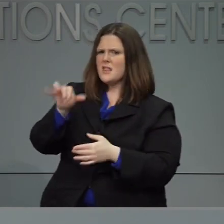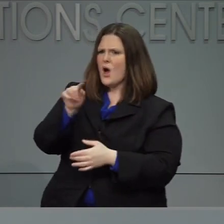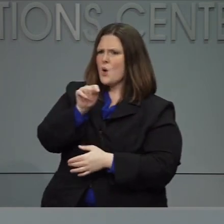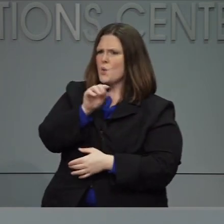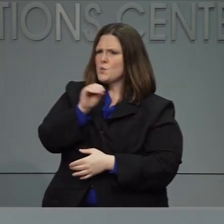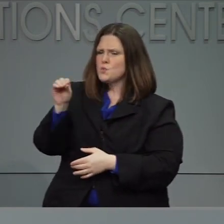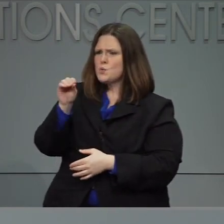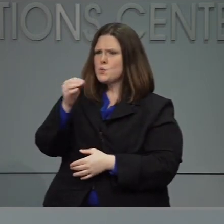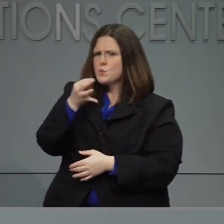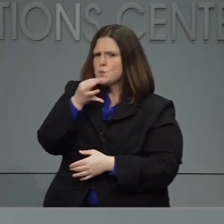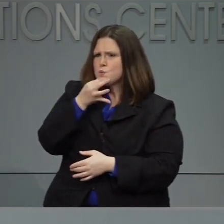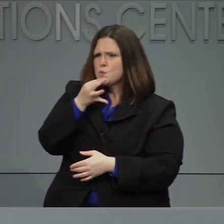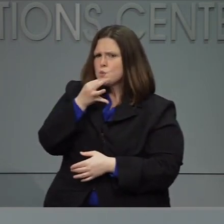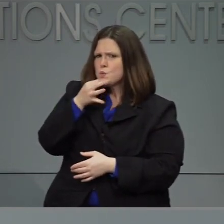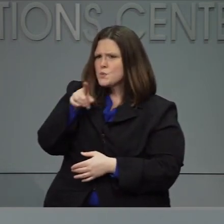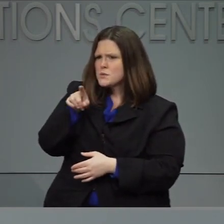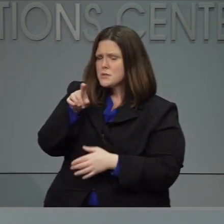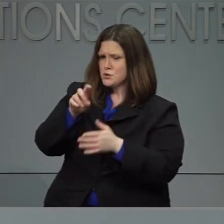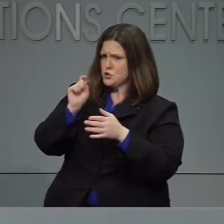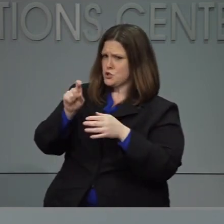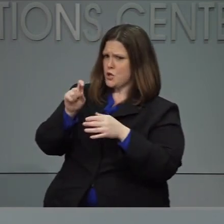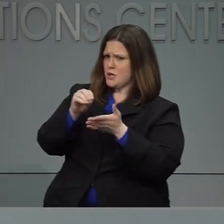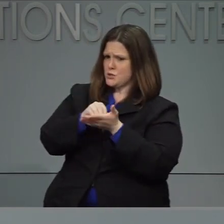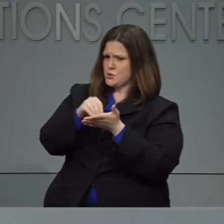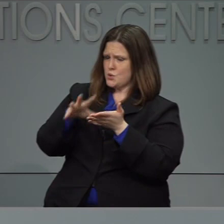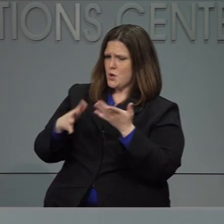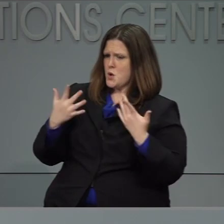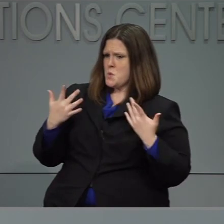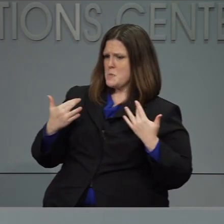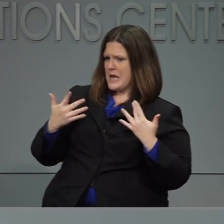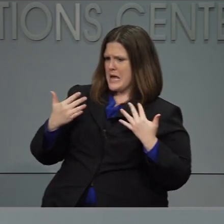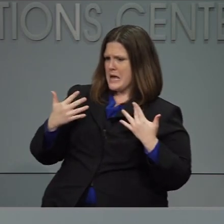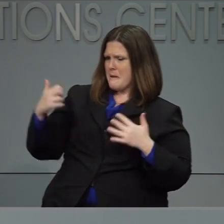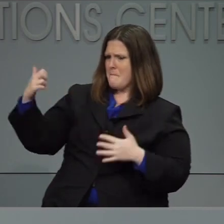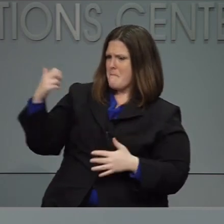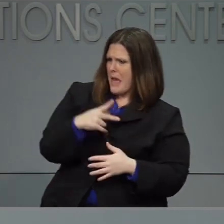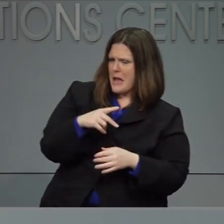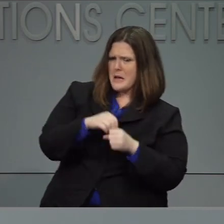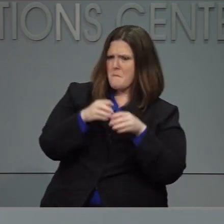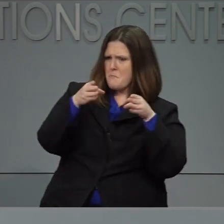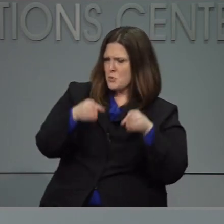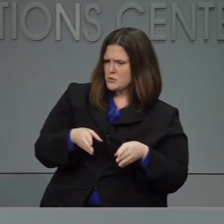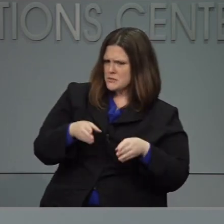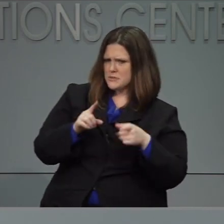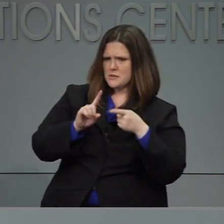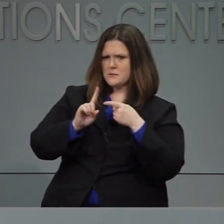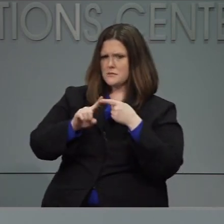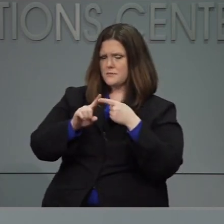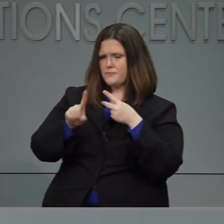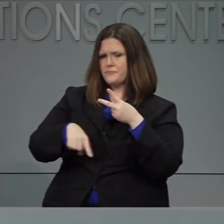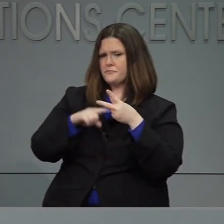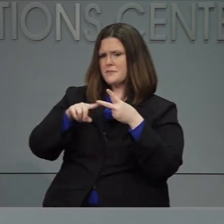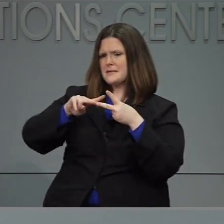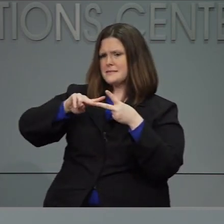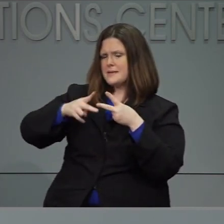TOO SOON TO MAKE A GOOD ASSESSMENT ON WHETHER STUDENTS SHOULD HAVE COME BACK IN PERSON AND CERTAINLY NOT THAT SOMEBODY